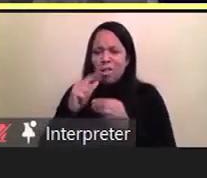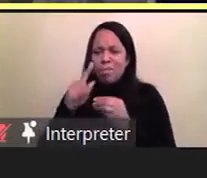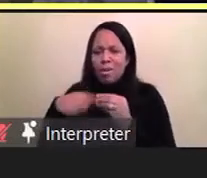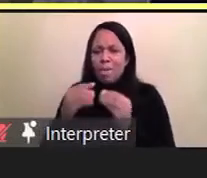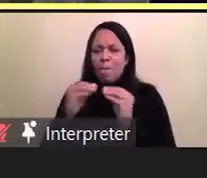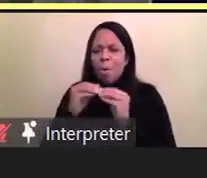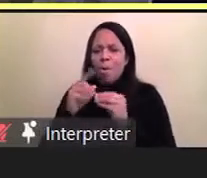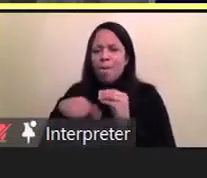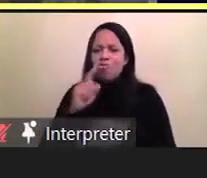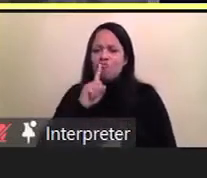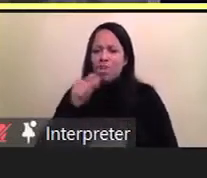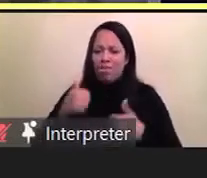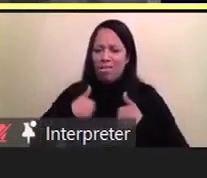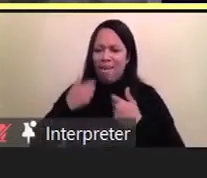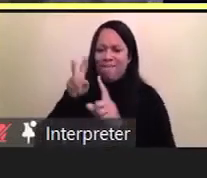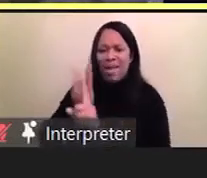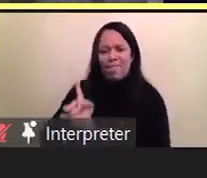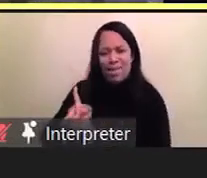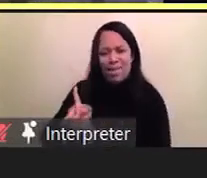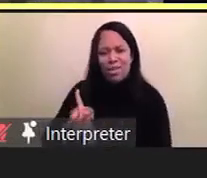[AUDIO OUT]